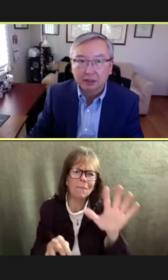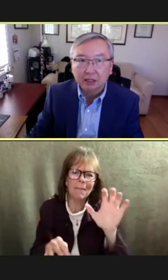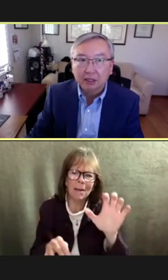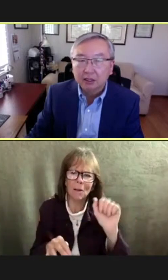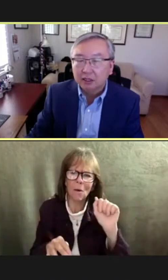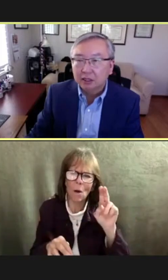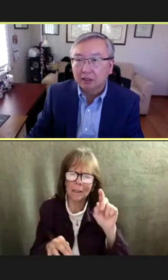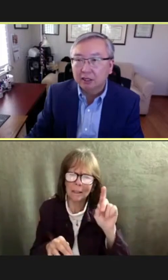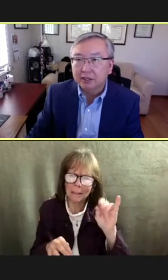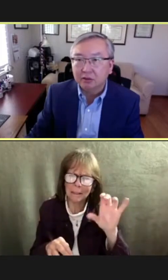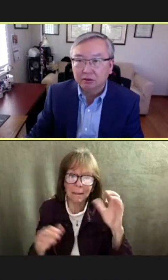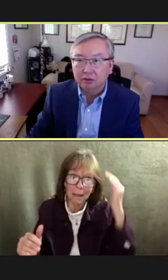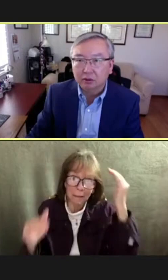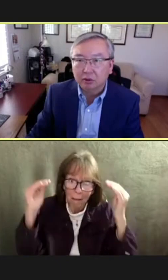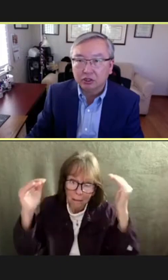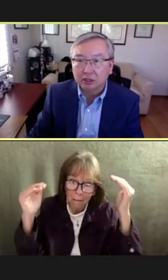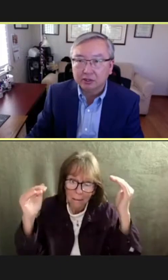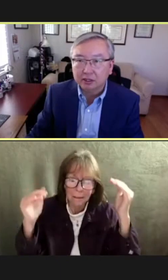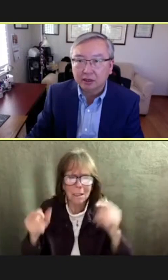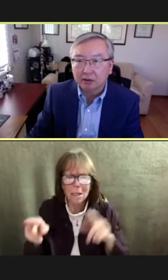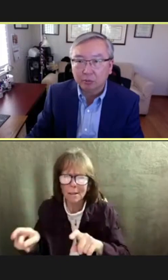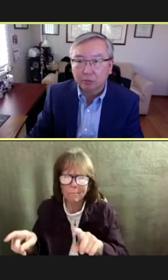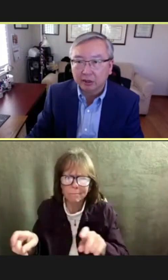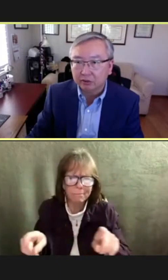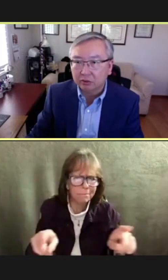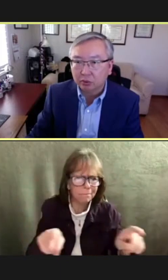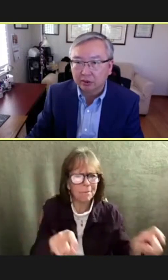adults that answer questionnaires and